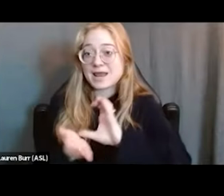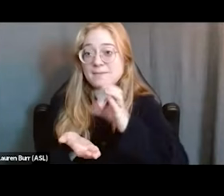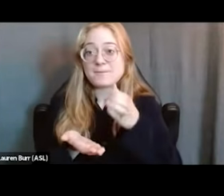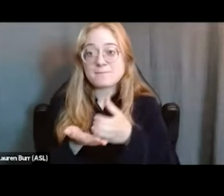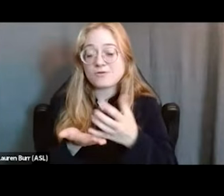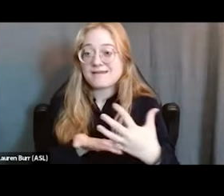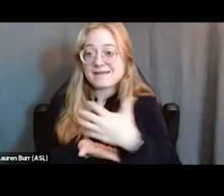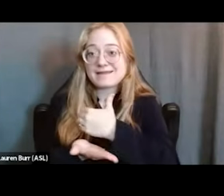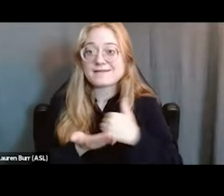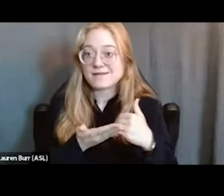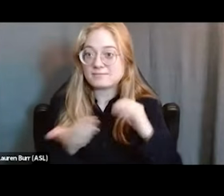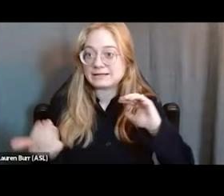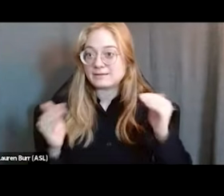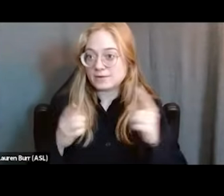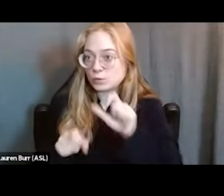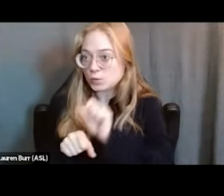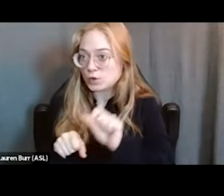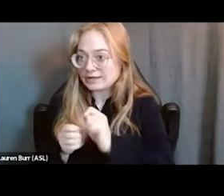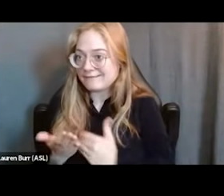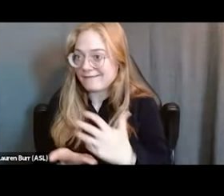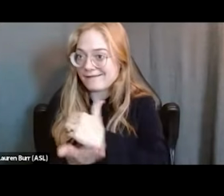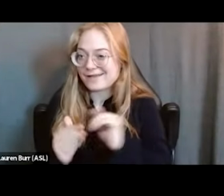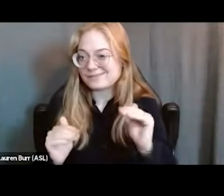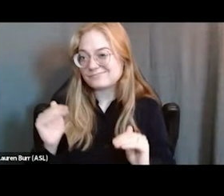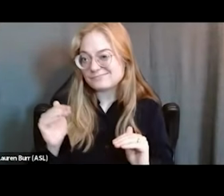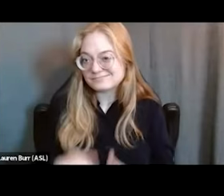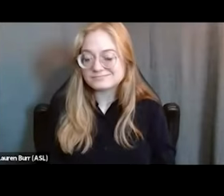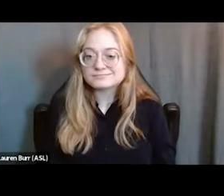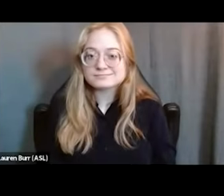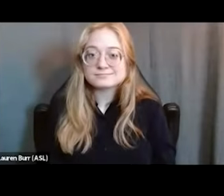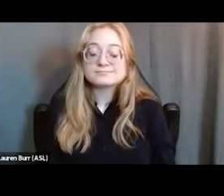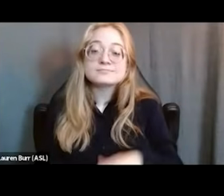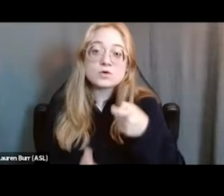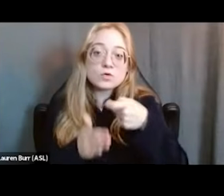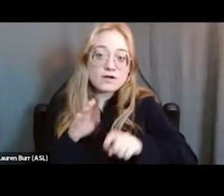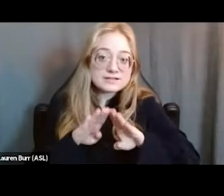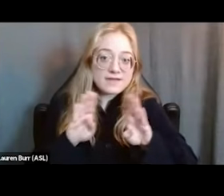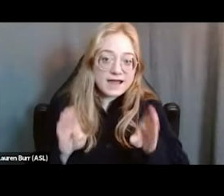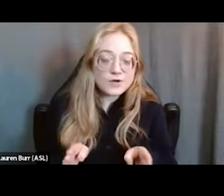when they were working. Because of the cost of housing, and because they're no longer making their income,